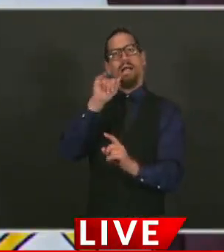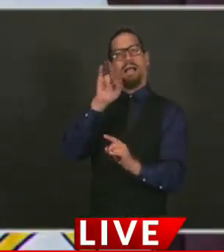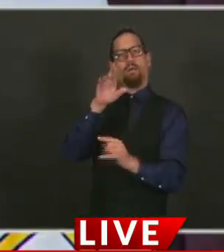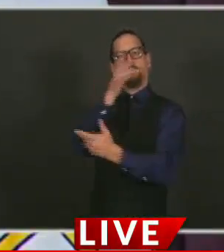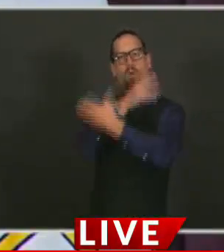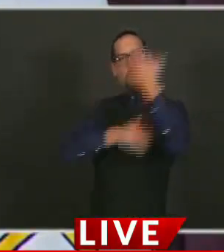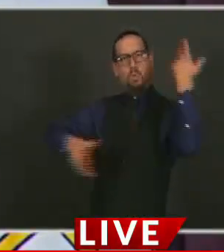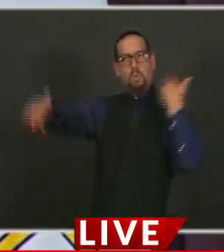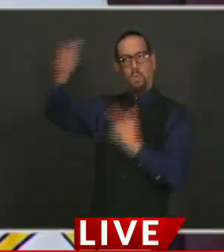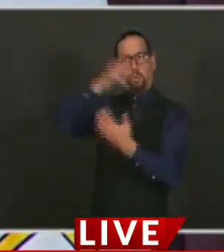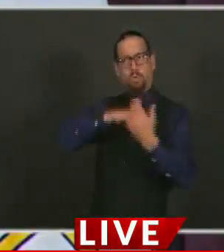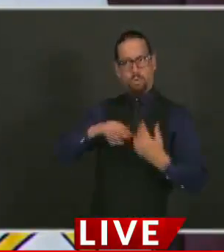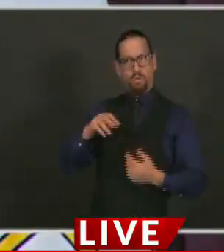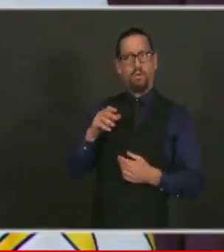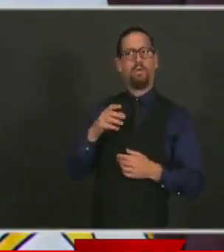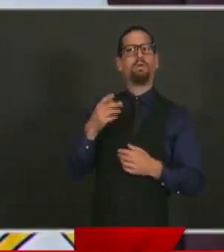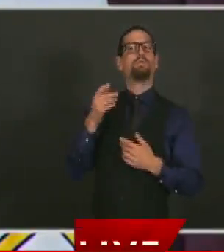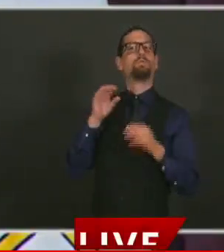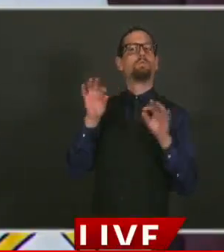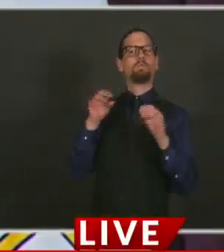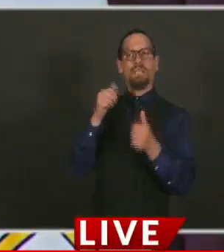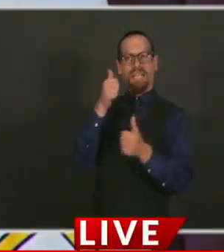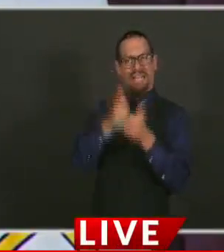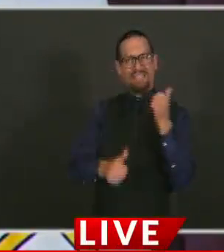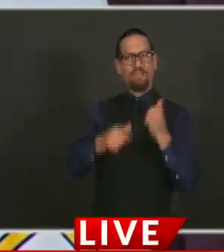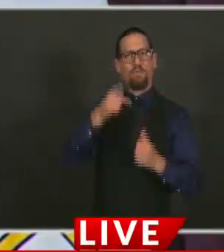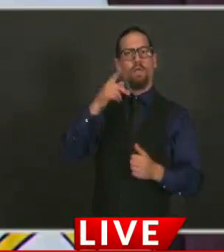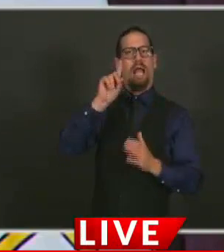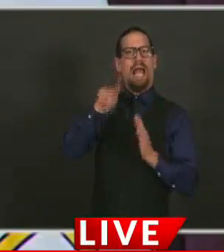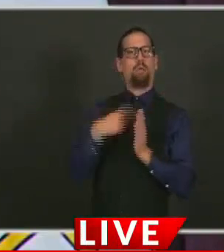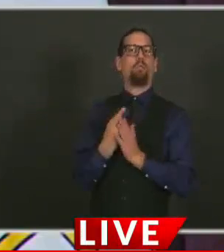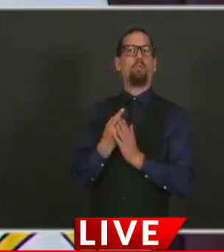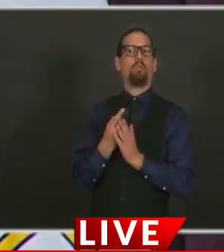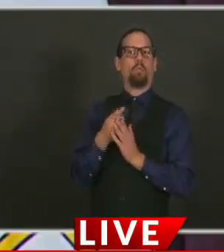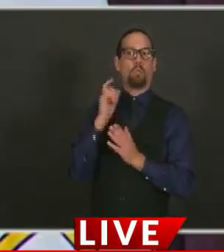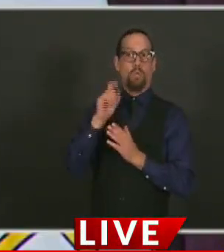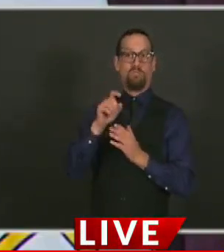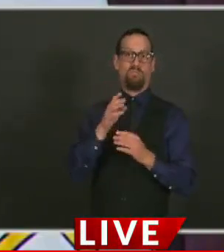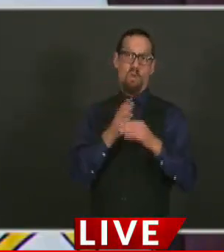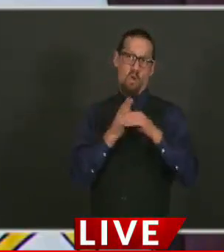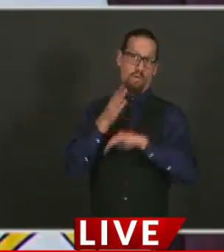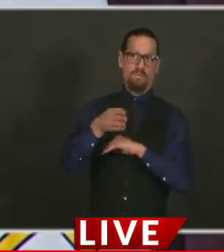VENTILATION. WE ARE AIMING FOR AIR CIRCULATION'S PER HOUR BEING